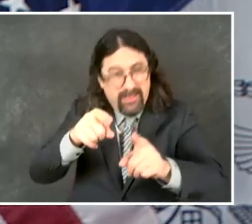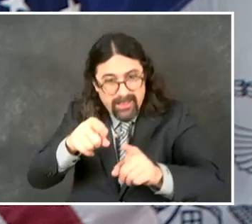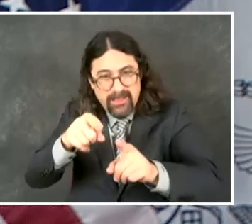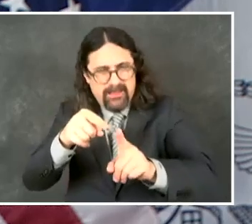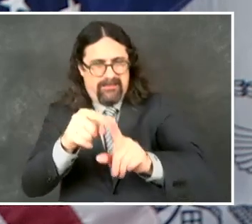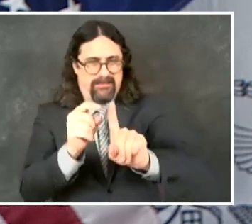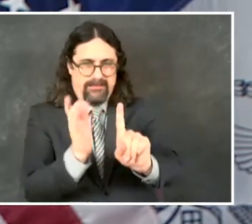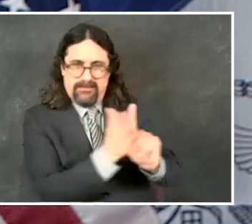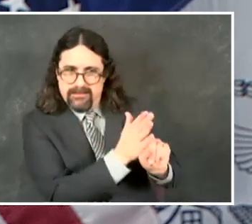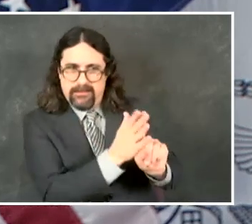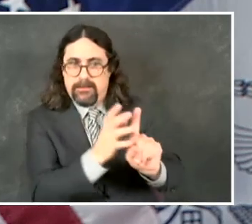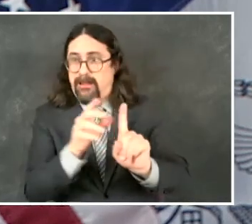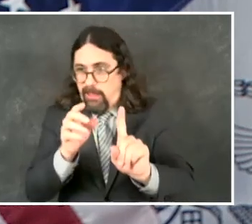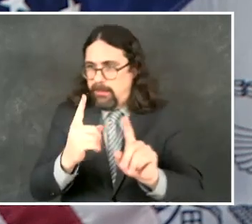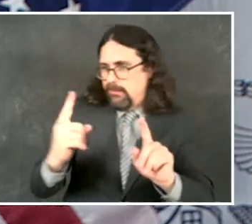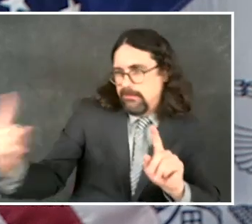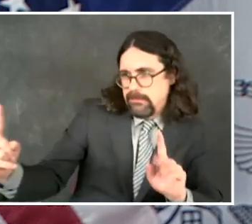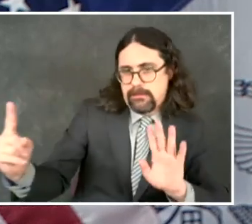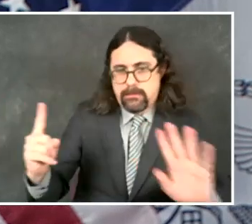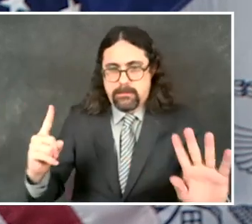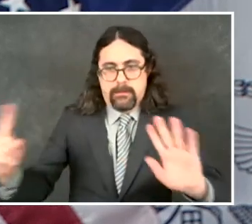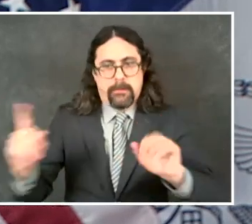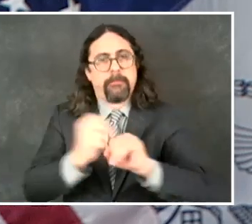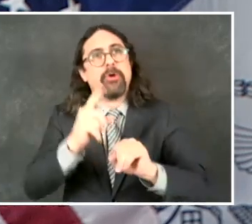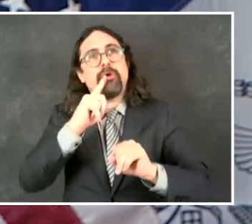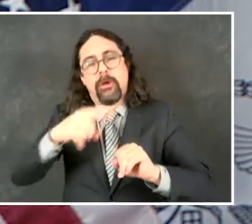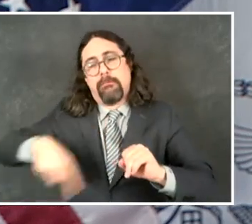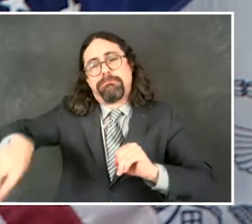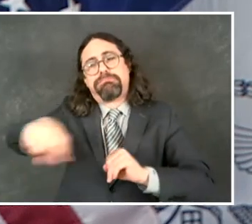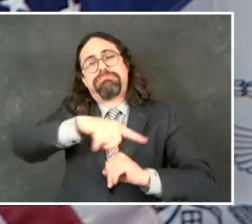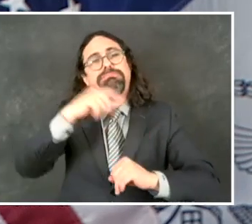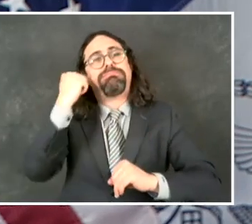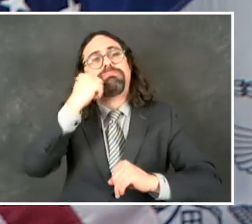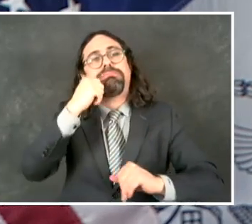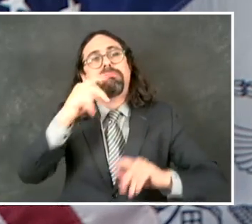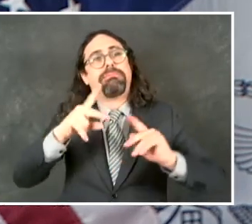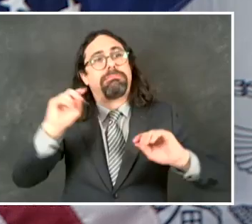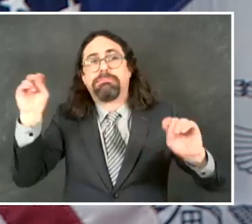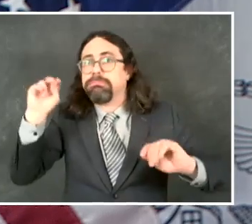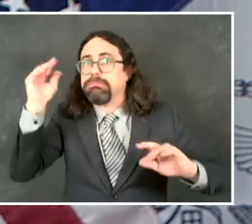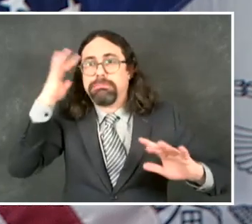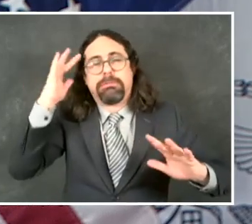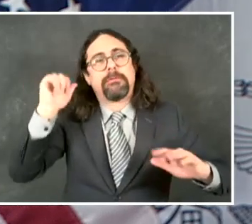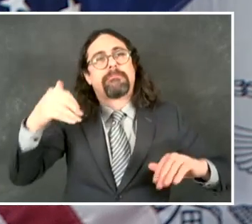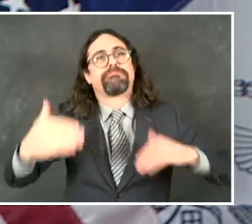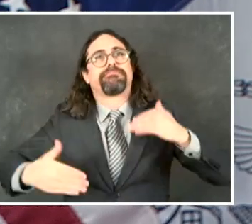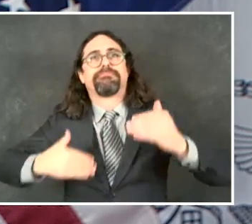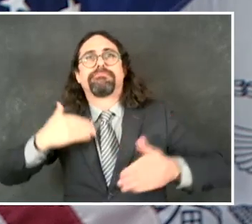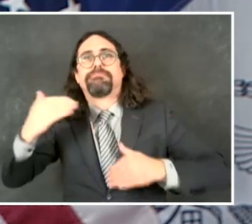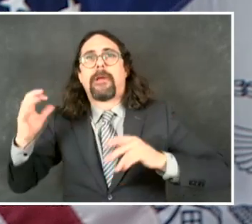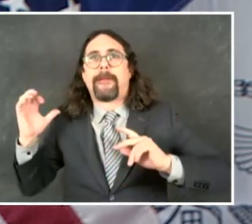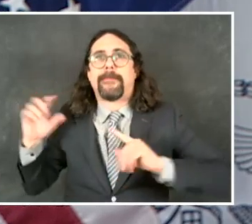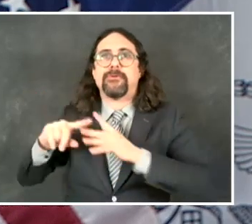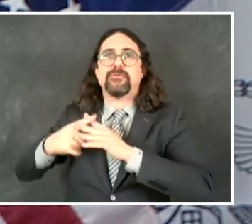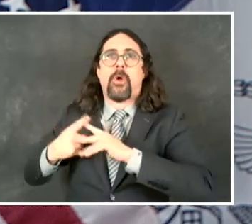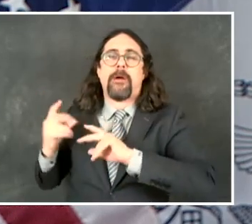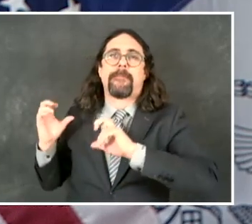SCALE TRACING PEOPLE, ISOLATING AS EVERYONE NEEDS IT. DOING THAT IS THE PATH FORWARD, BUT